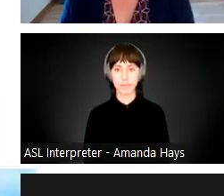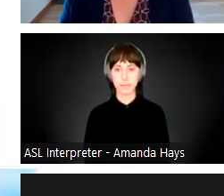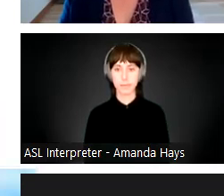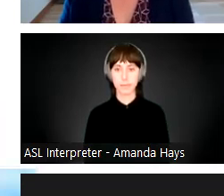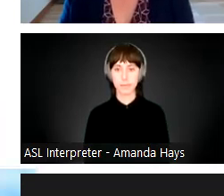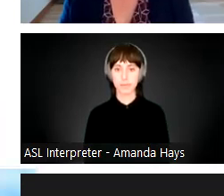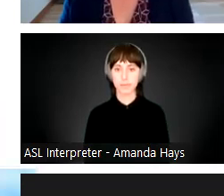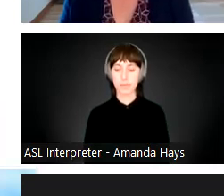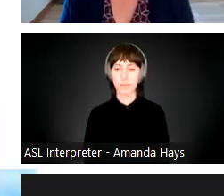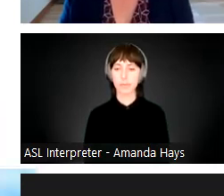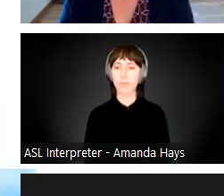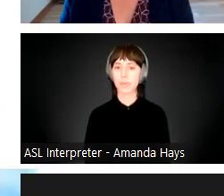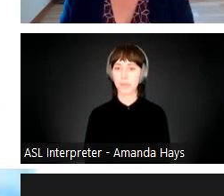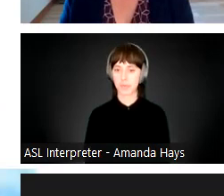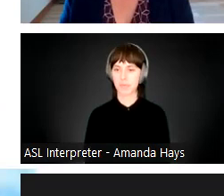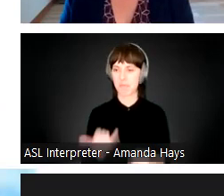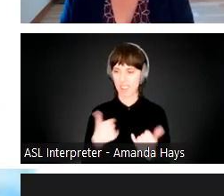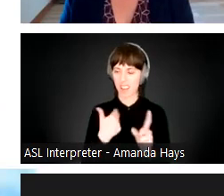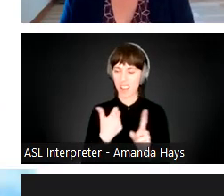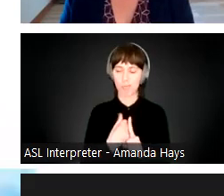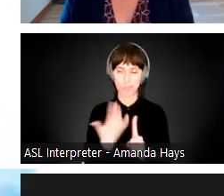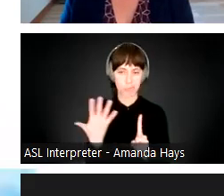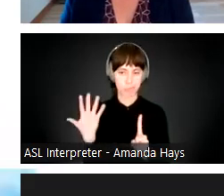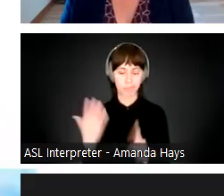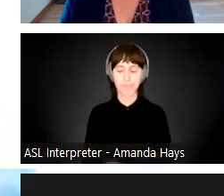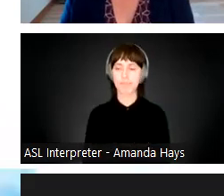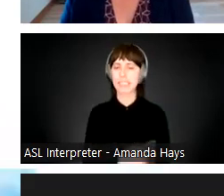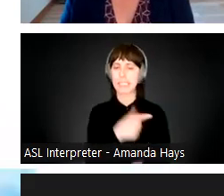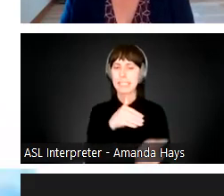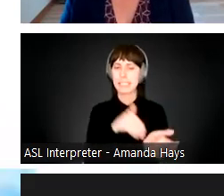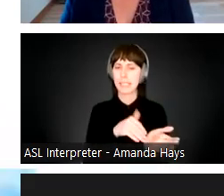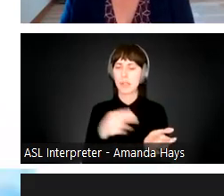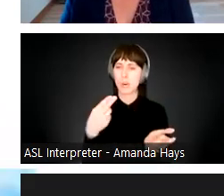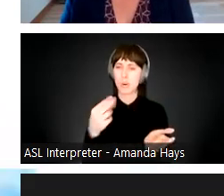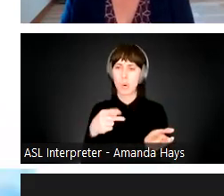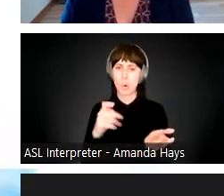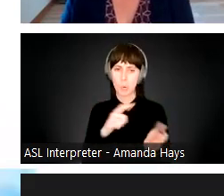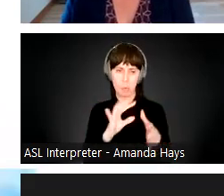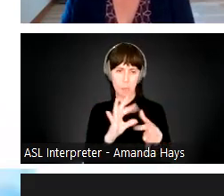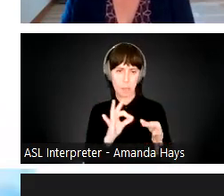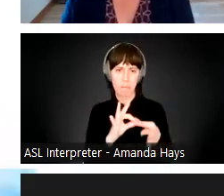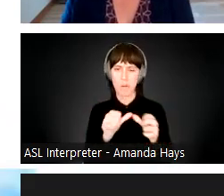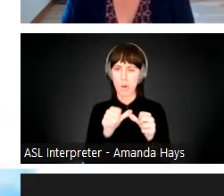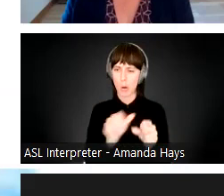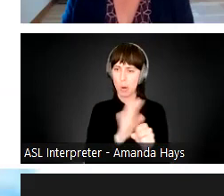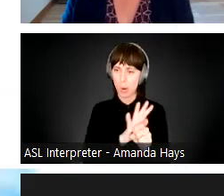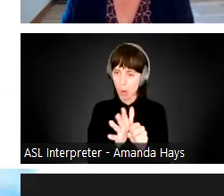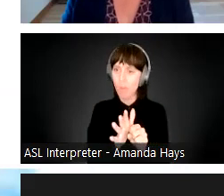I've heard Dr. Hope say is that there can be existing lung damage caused by Long